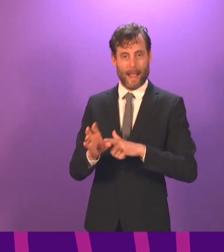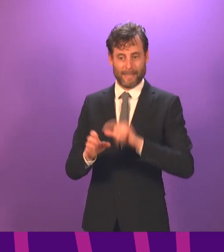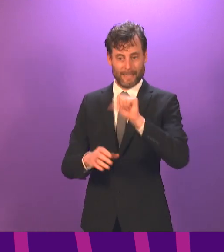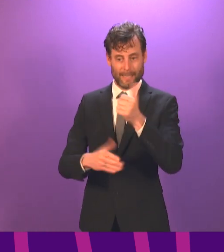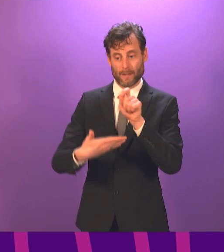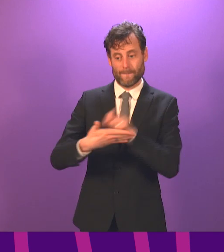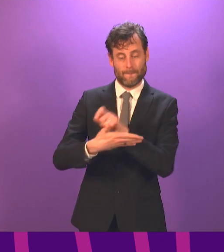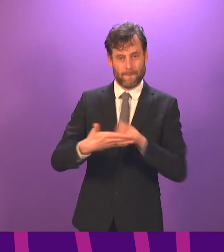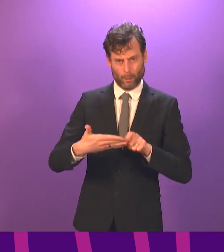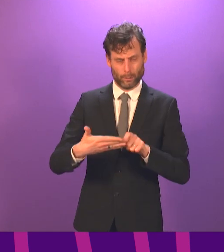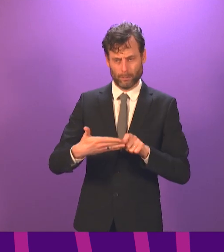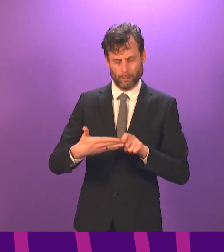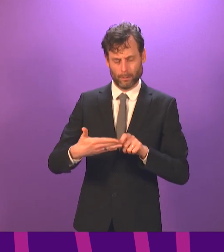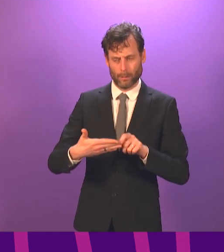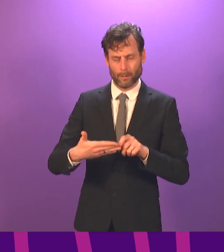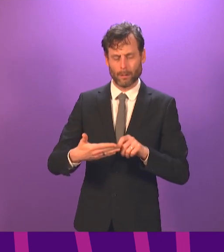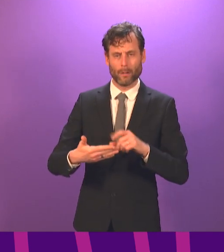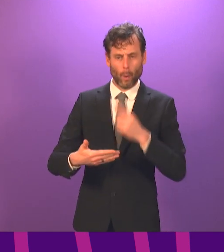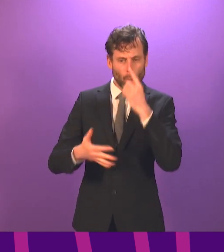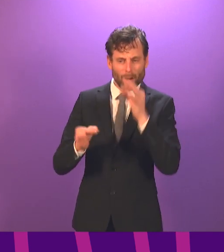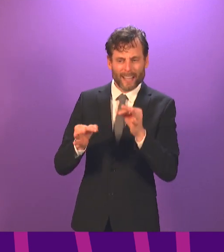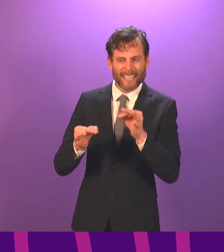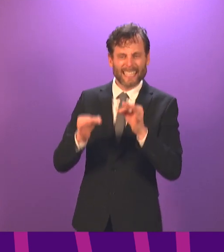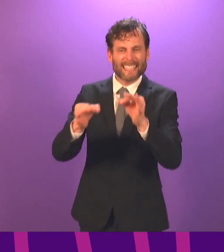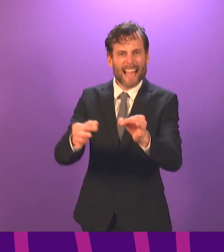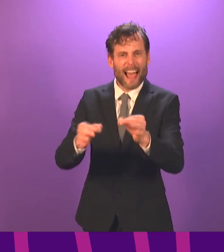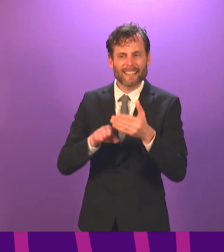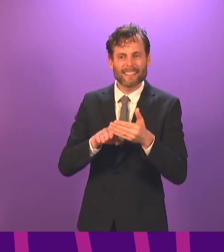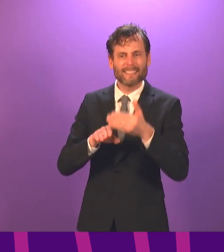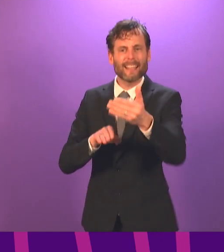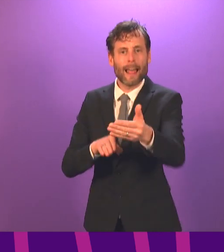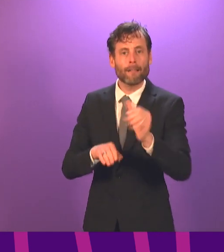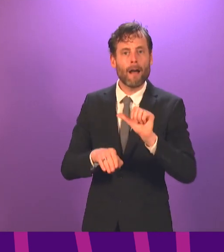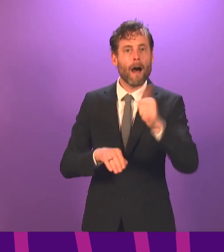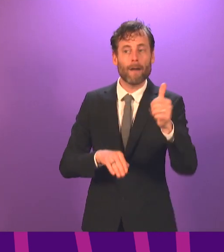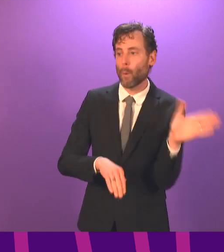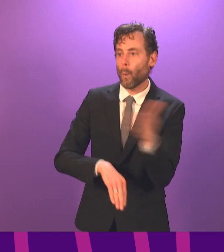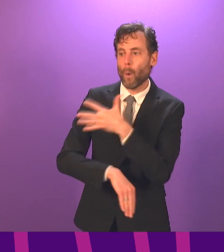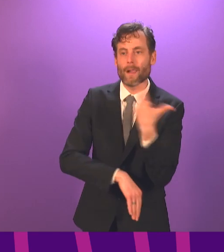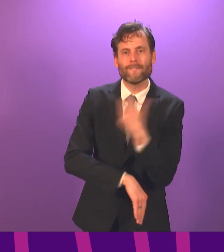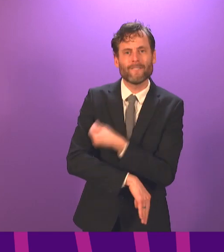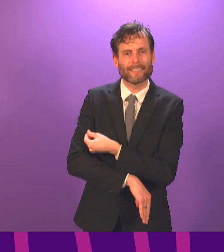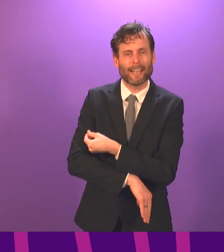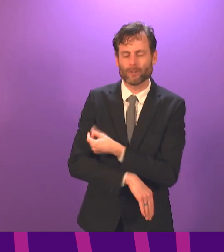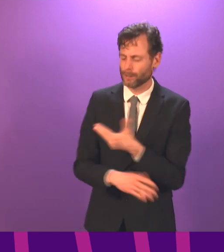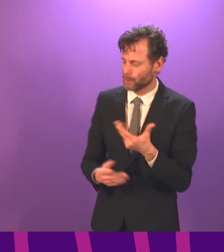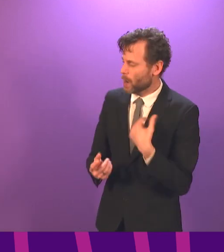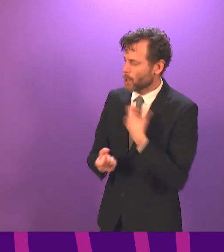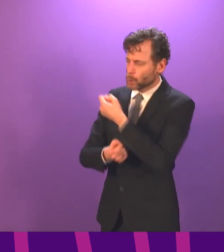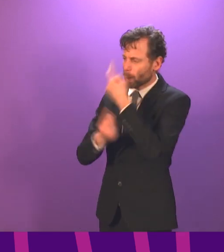means that cross-local authority travel restrictions will still be in place. How does the minister justify telling the public that, for health reasons, they cannot visit